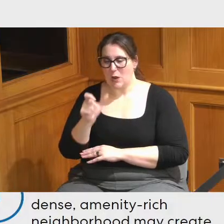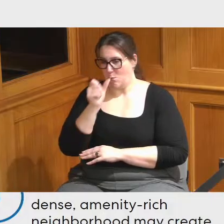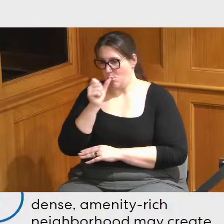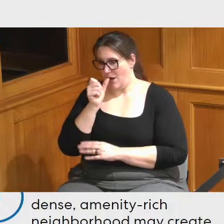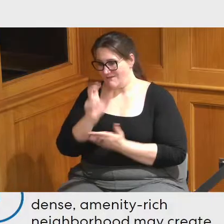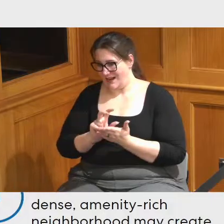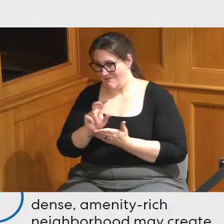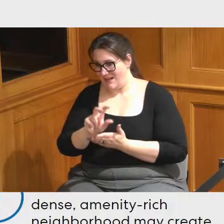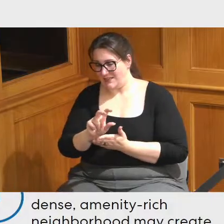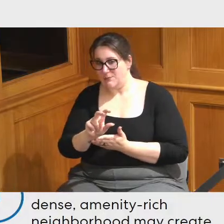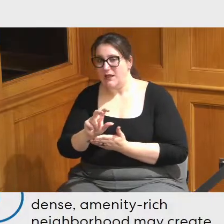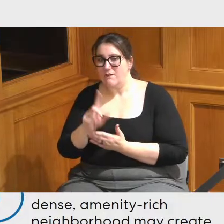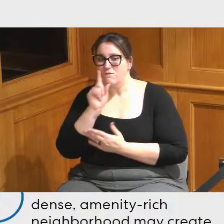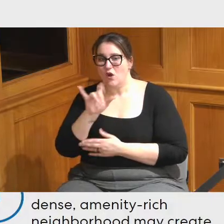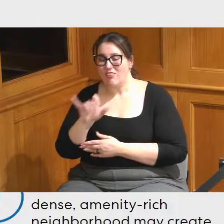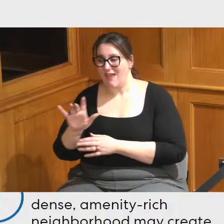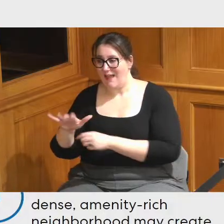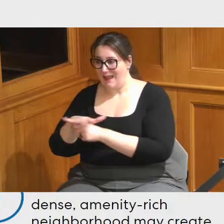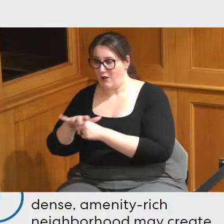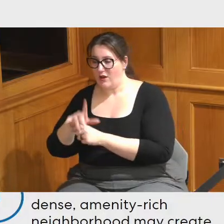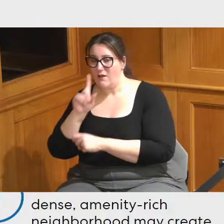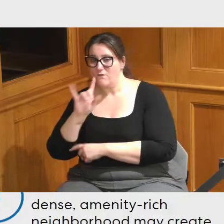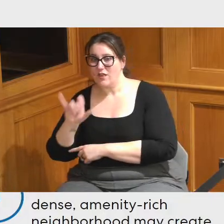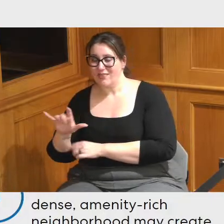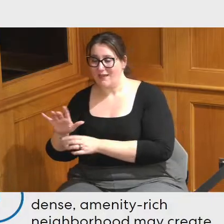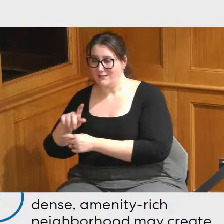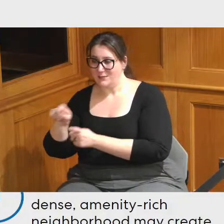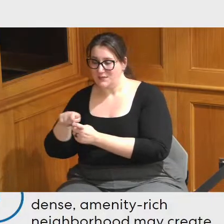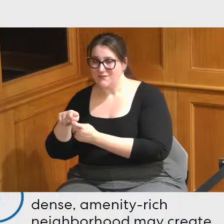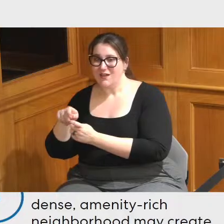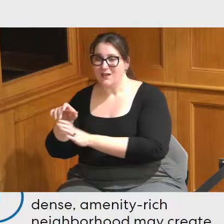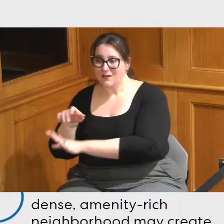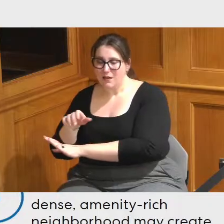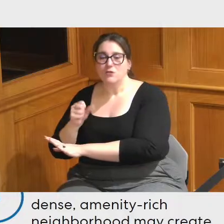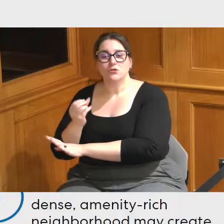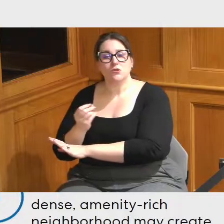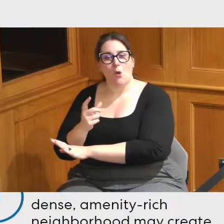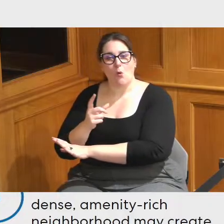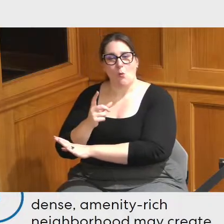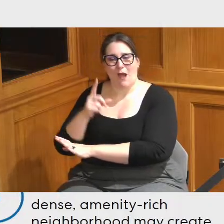overall public investment of over $2 billion, billion with a B. So, a lot of these projects,